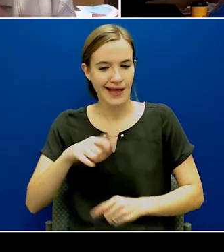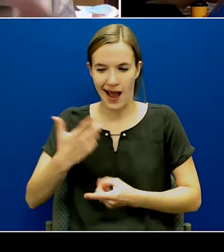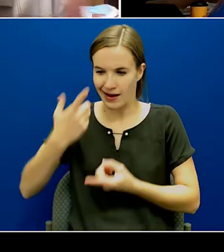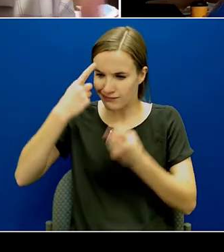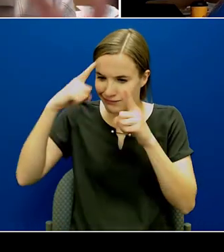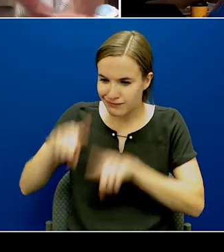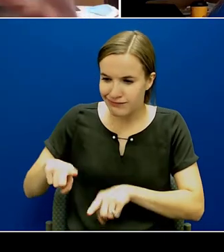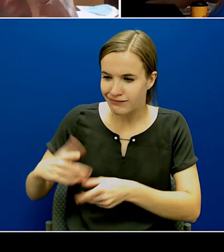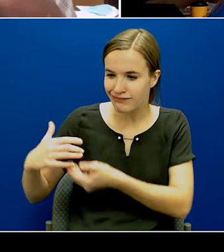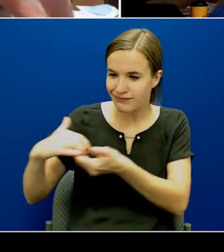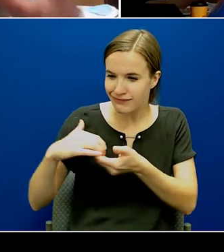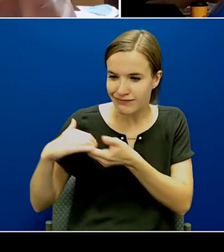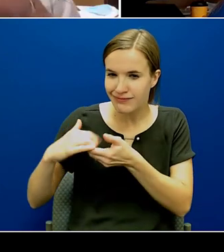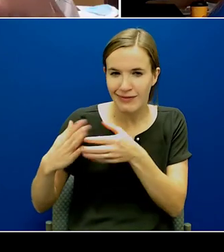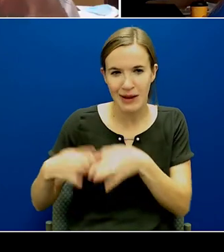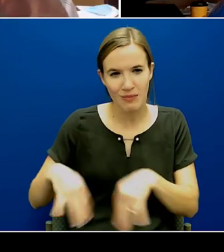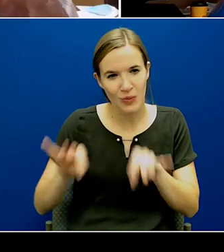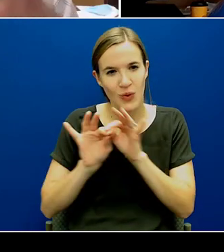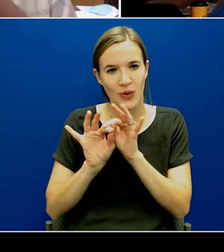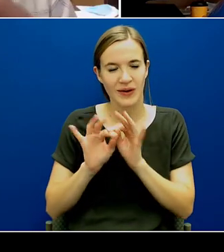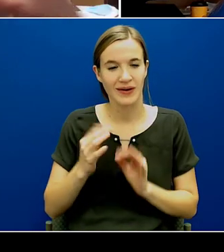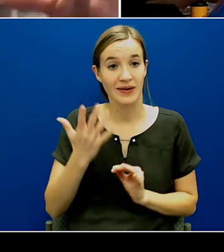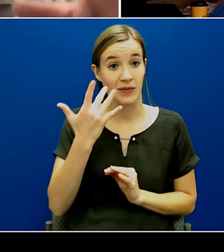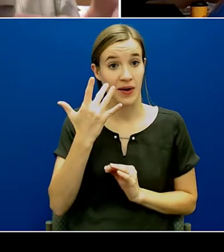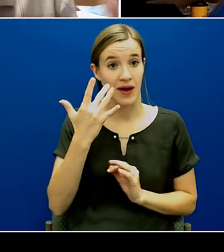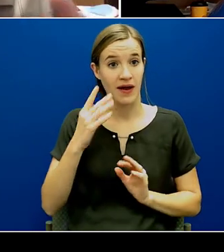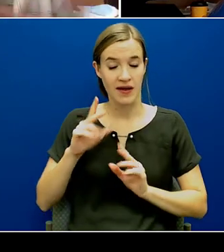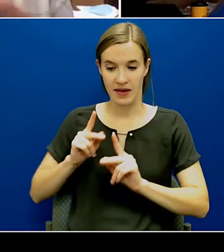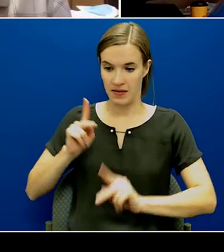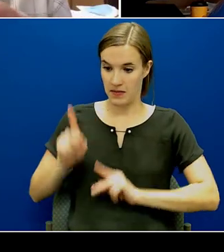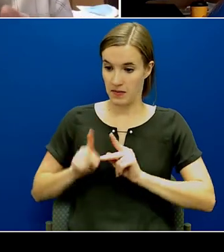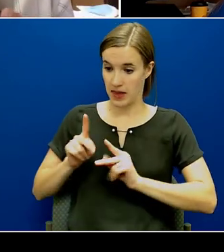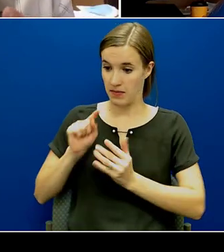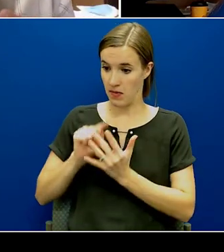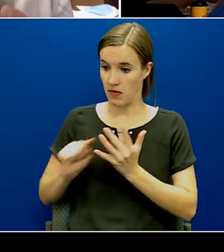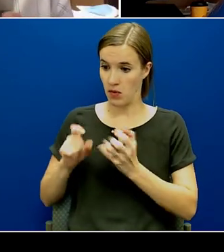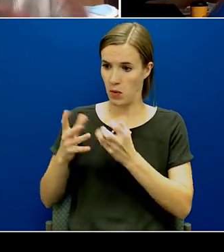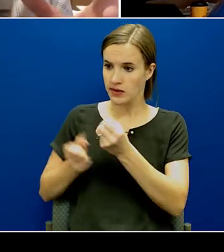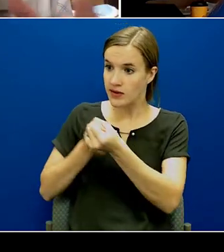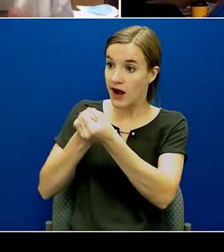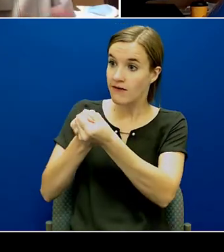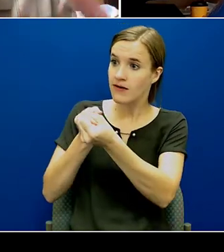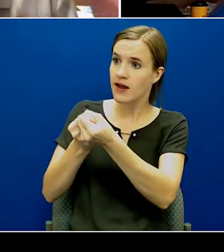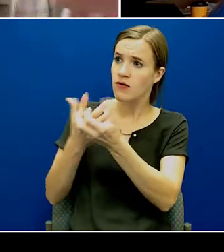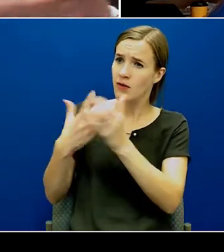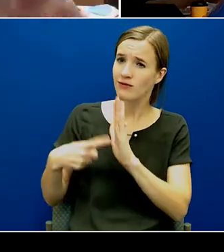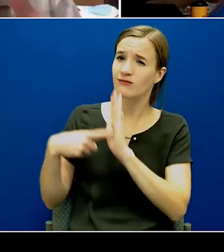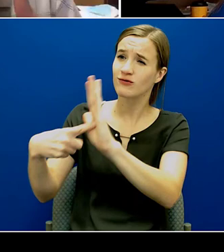recognize how, you know, different everybody is and how little money they have to deal with. And so sometimes it's that building